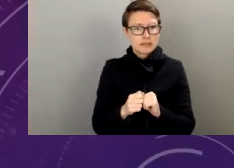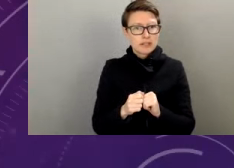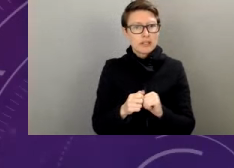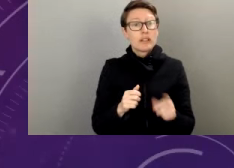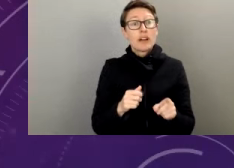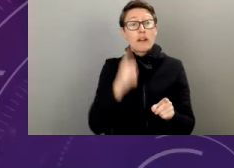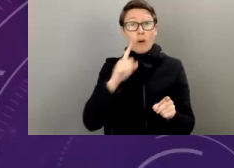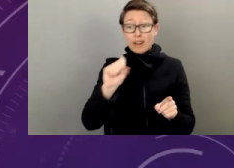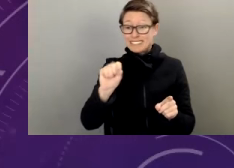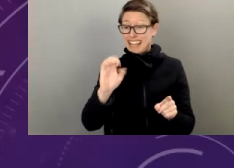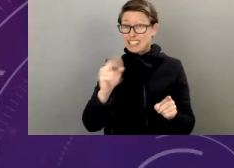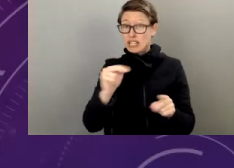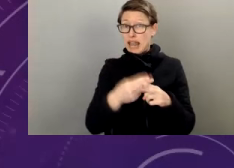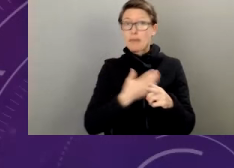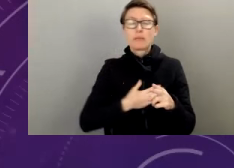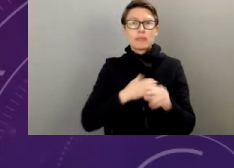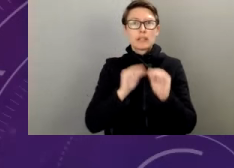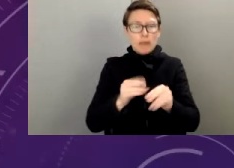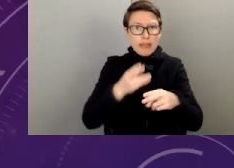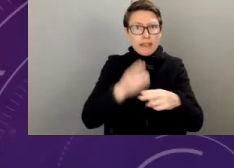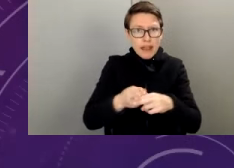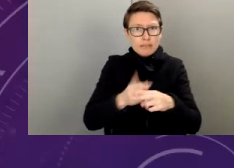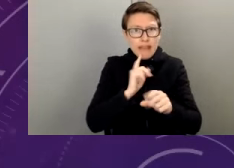So, so a lot of times you don't get filled in correctly and